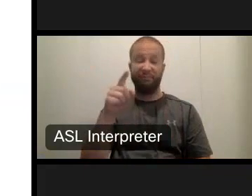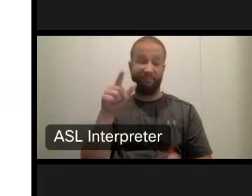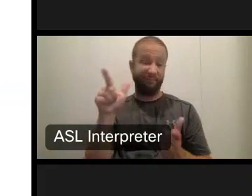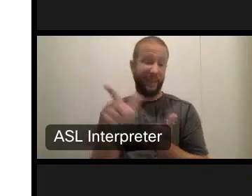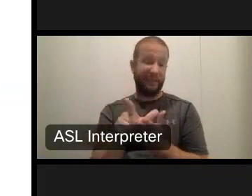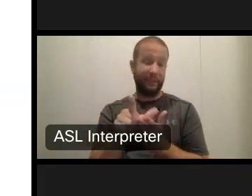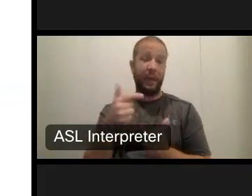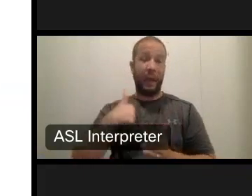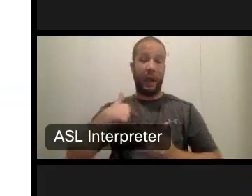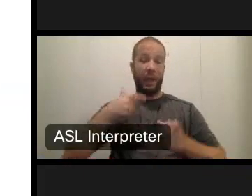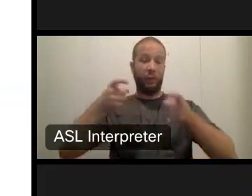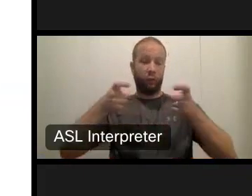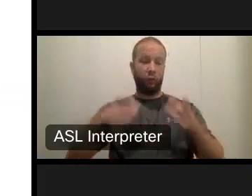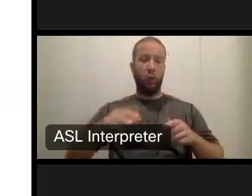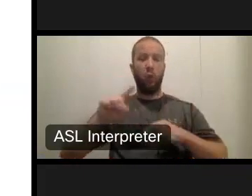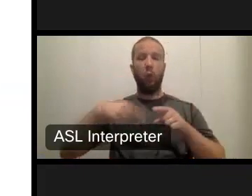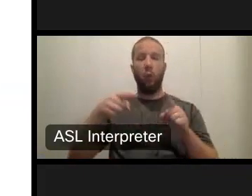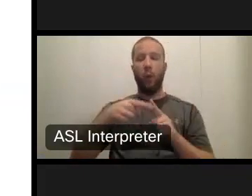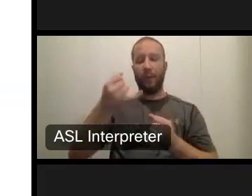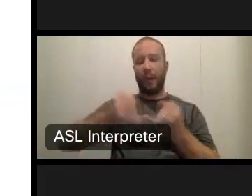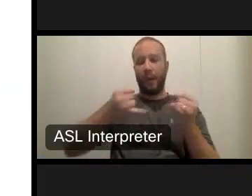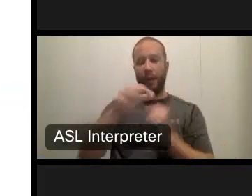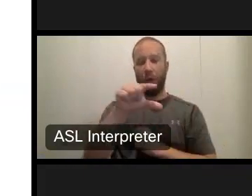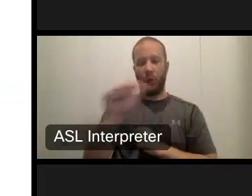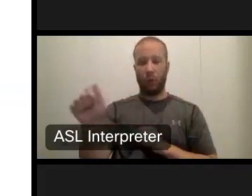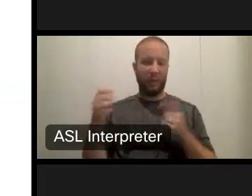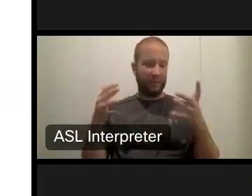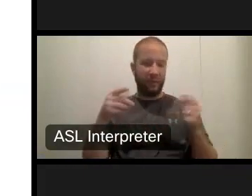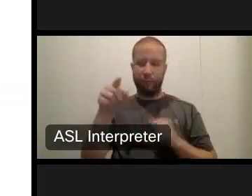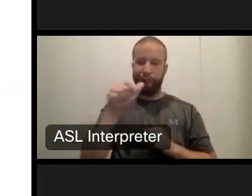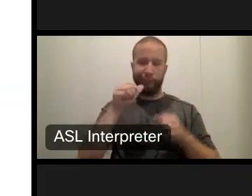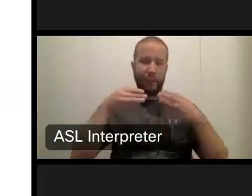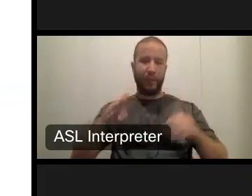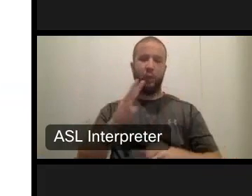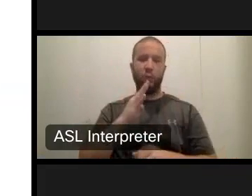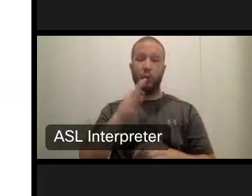we can unmute you during the Q a and comment period this helps ensure the meeting runs